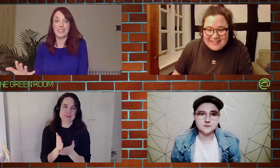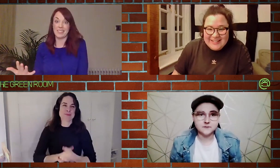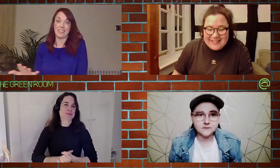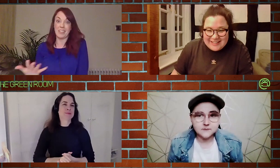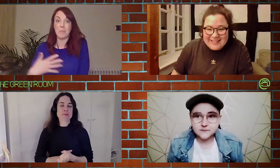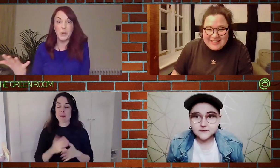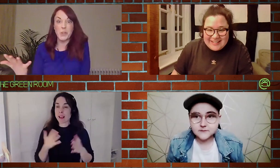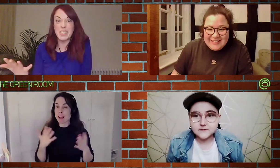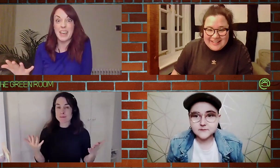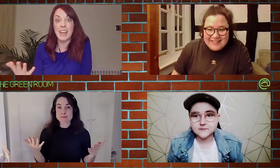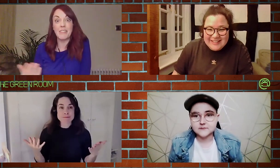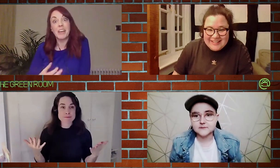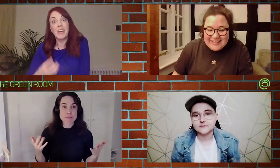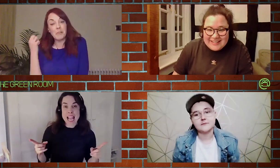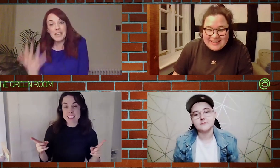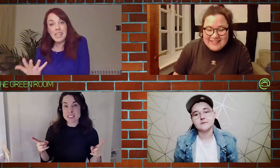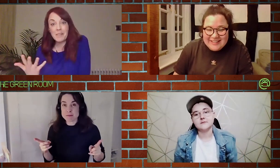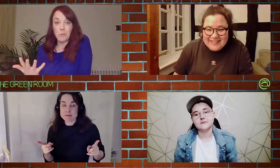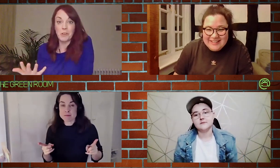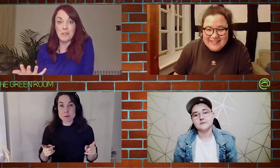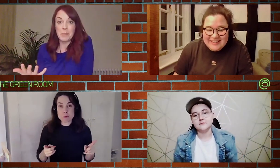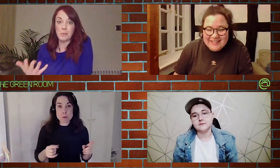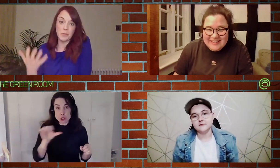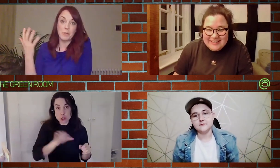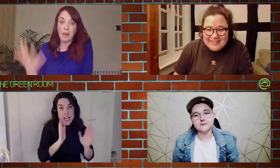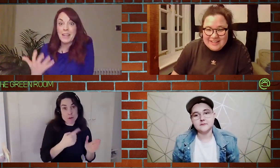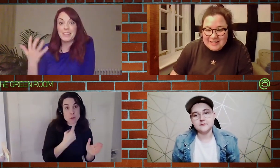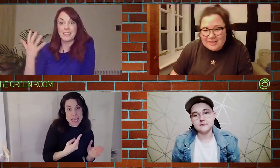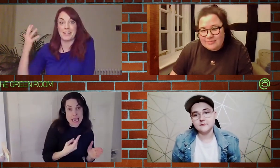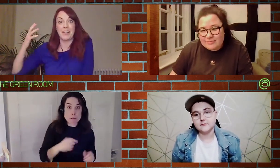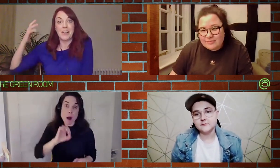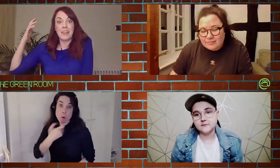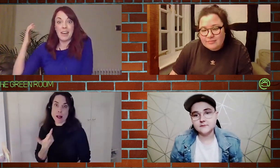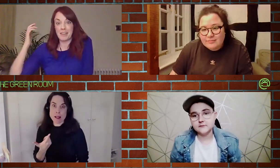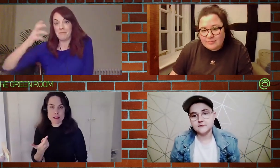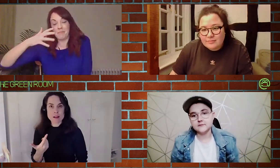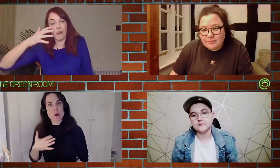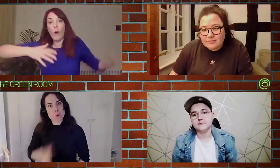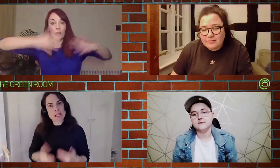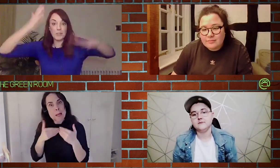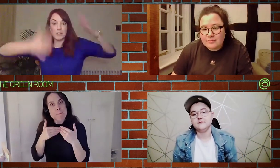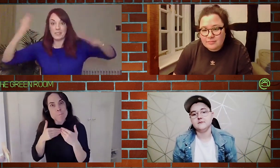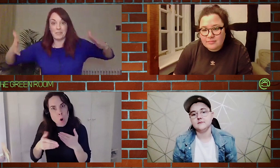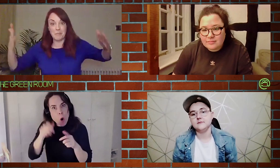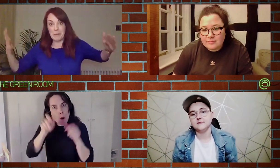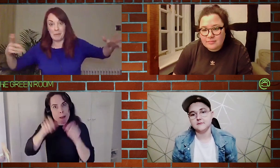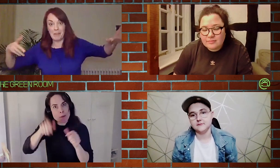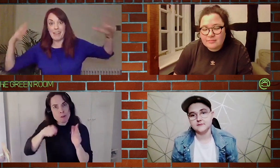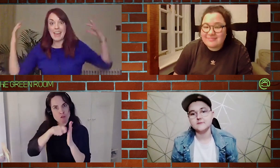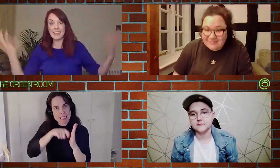saying really. But we're gonna say it anyway. We need more people to be writing all sorts of different people in these